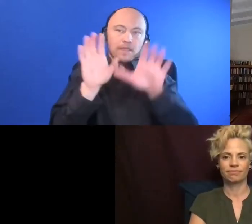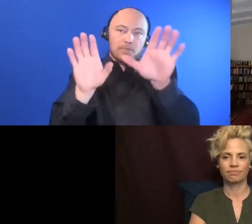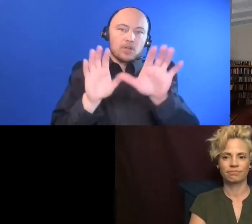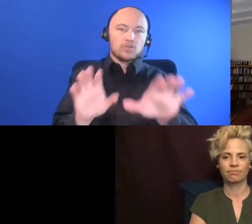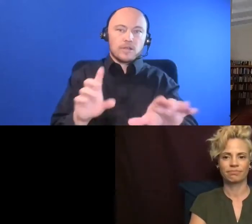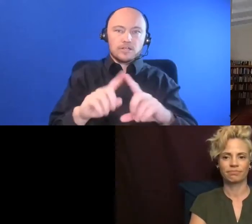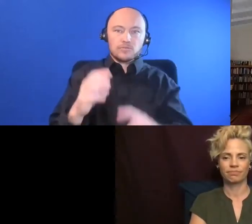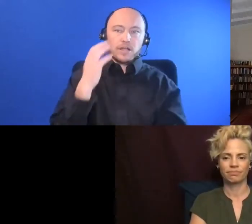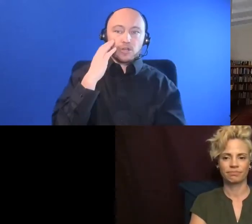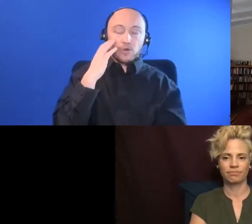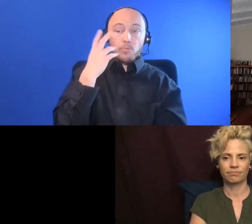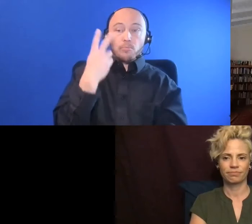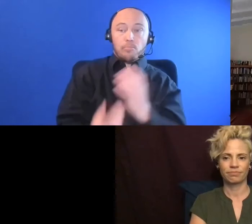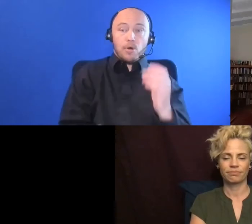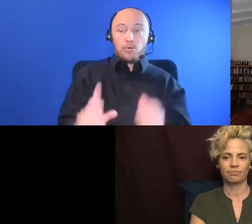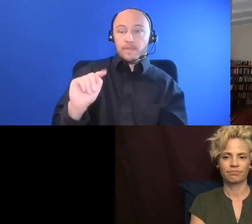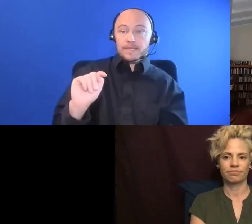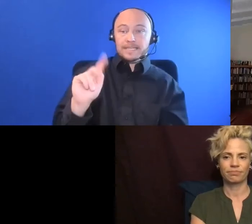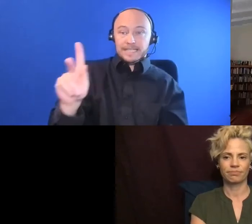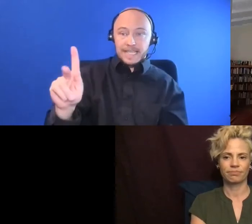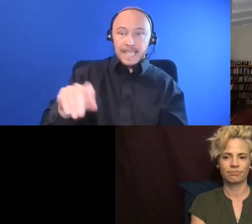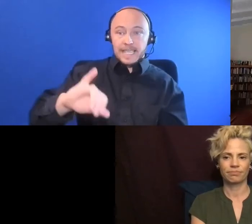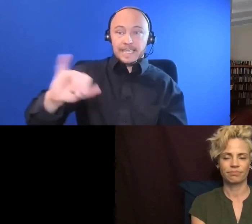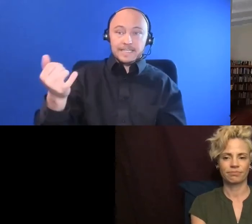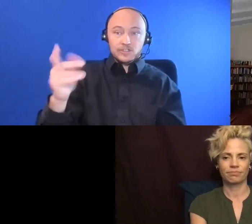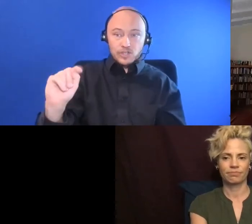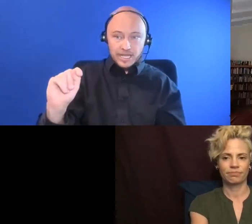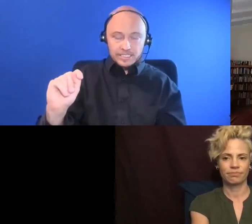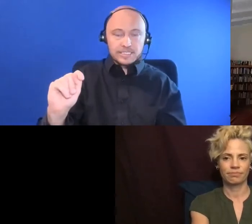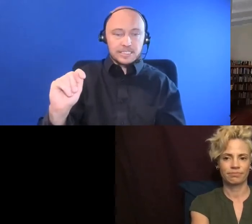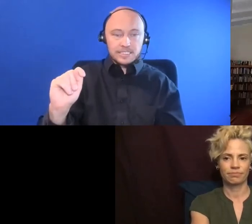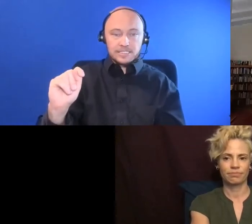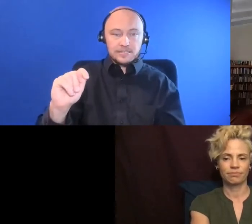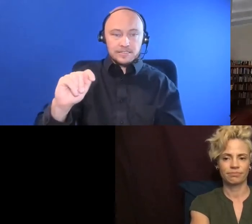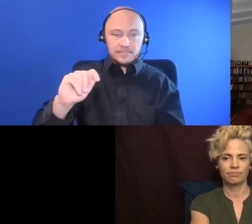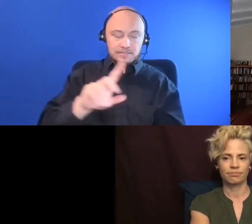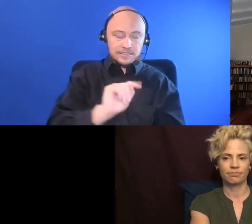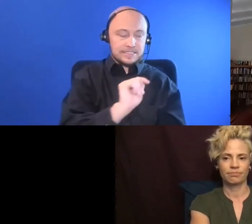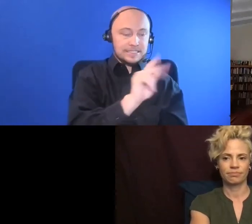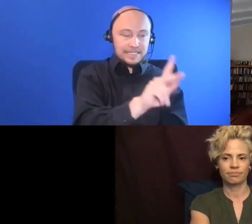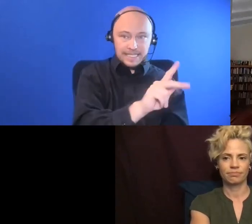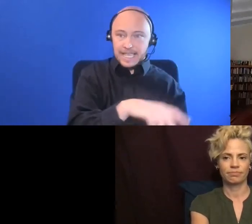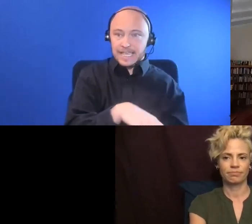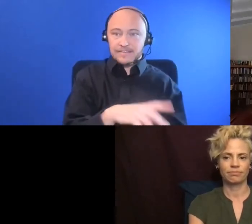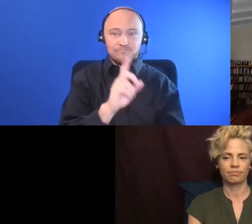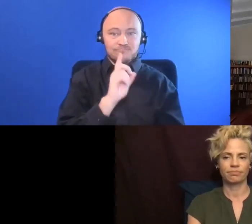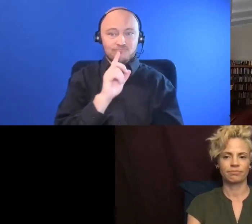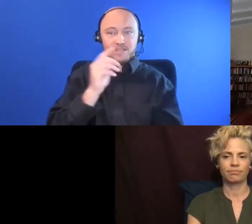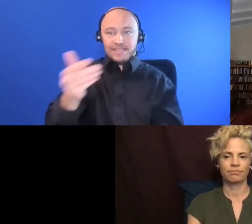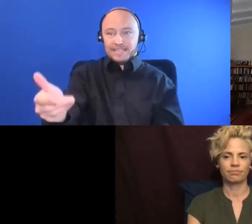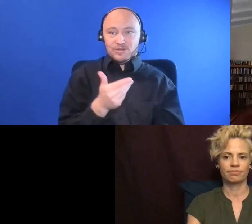both TK and JT they've helped. TK totally introduced me to the whole world